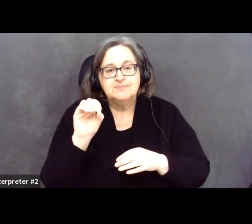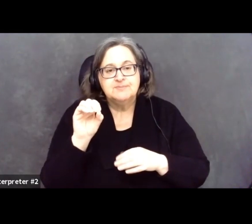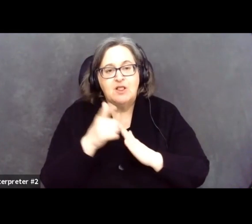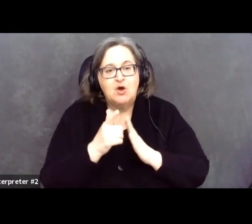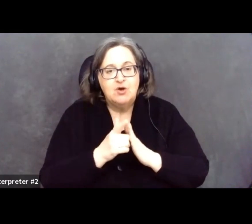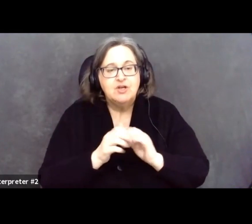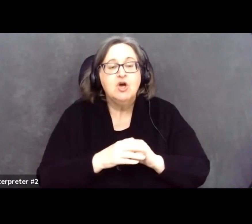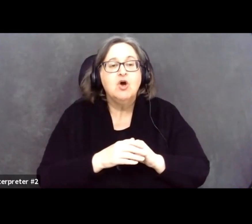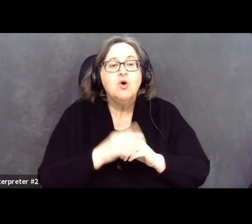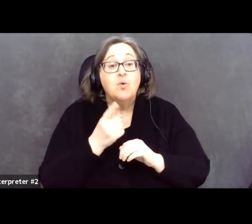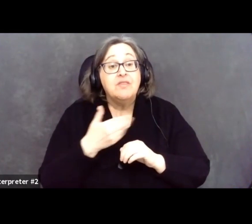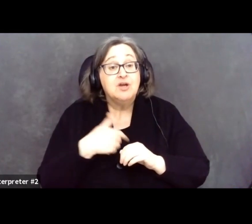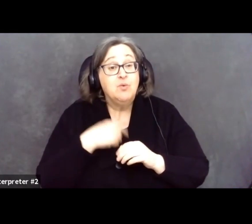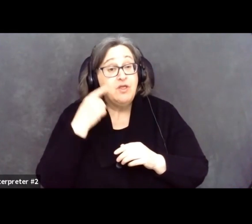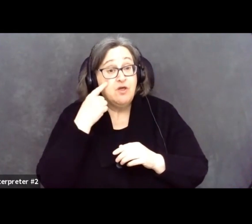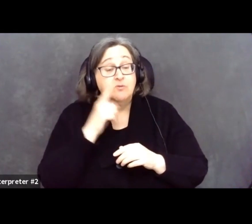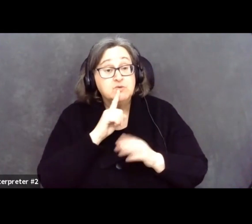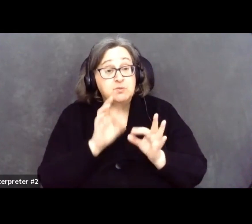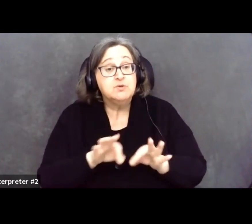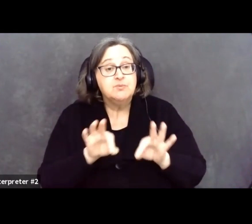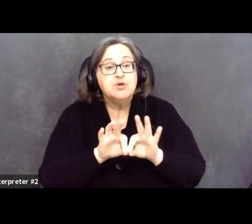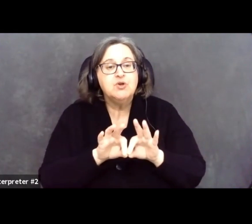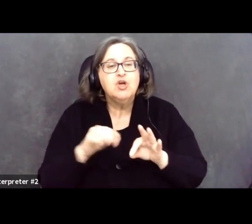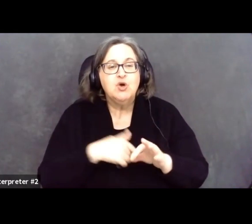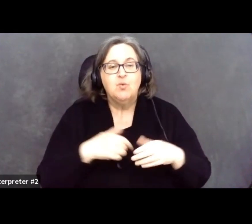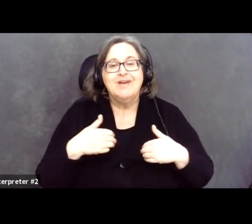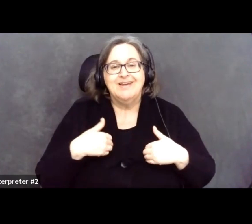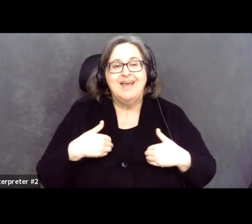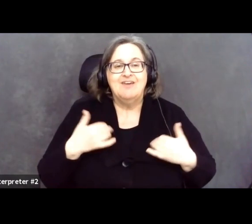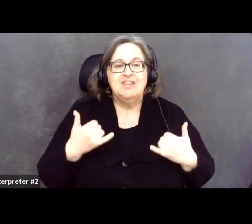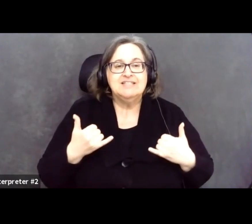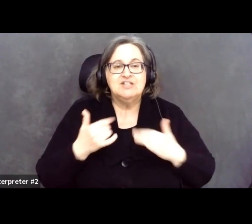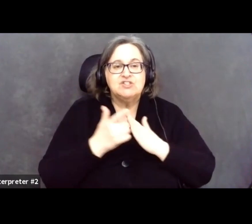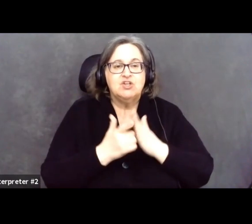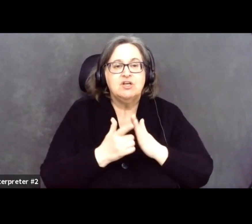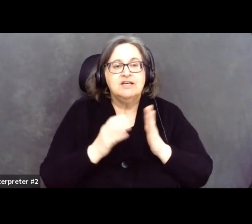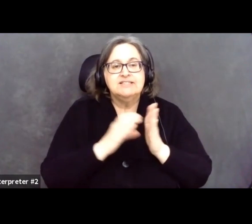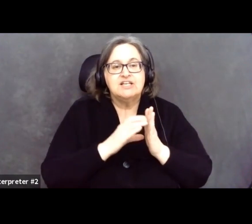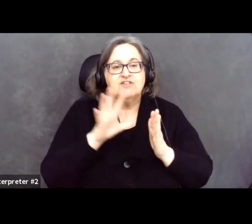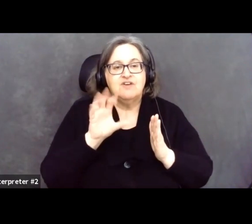One of the things we thought was important is we have these existing laws, 504 laws, IEP laws.